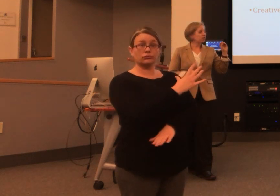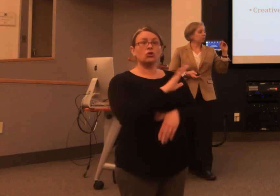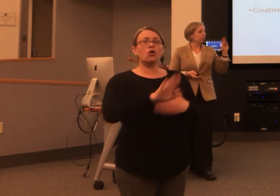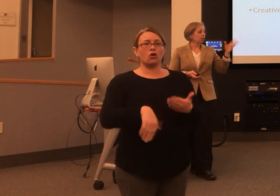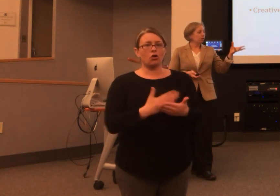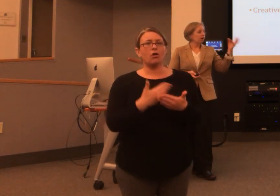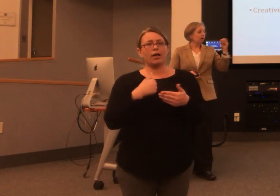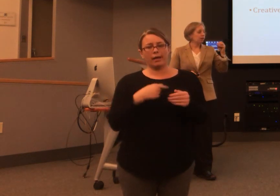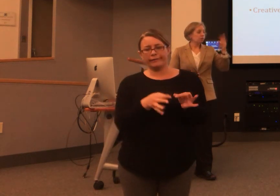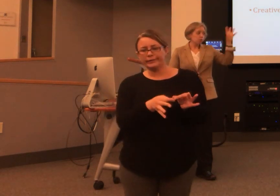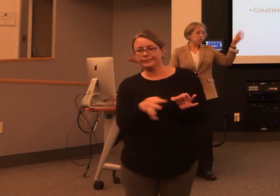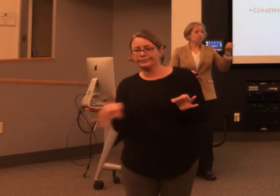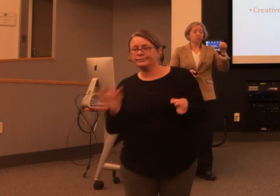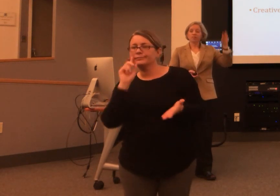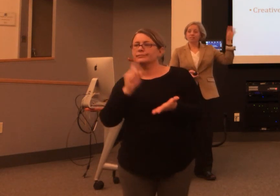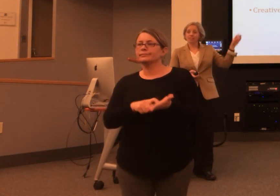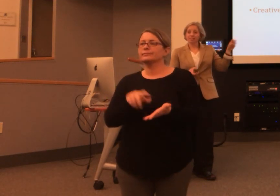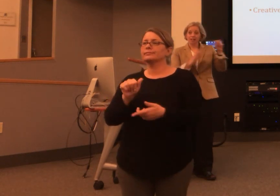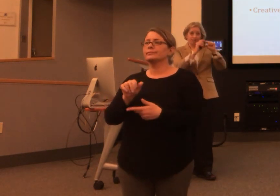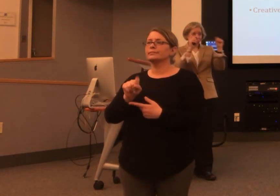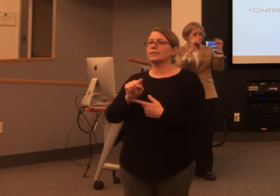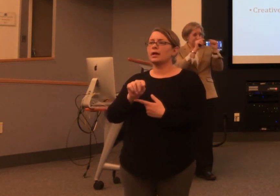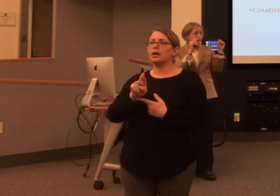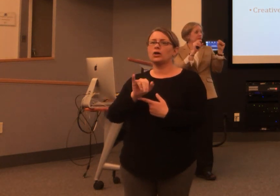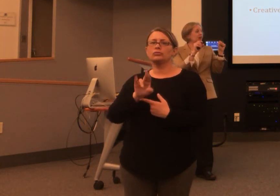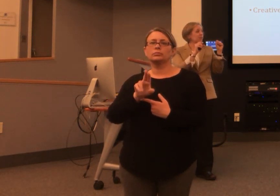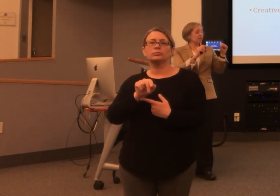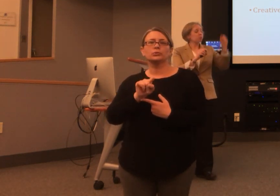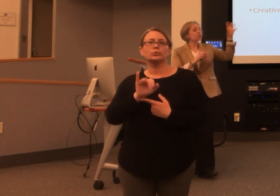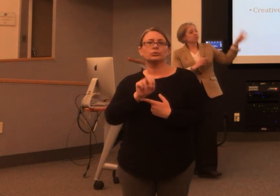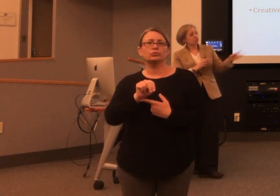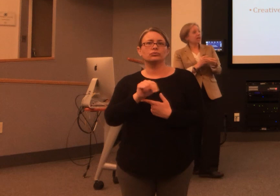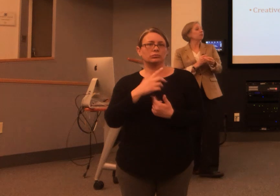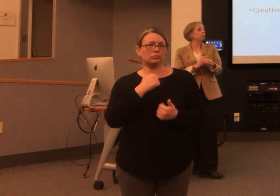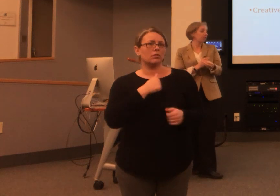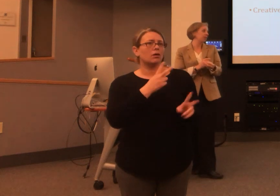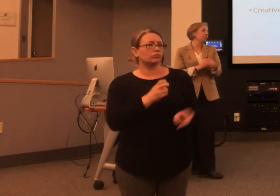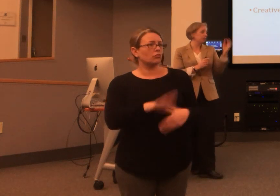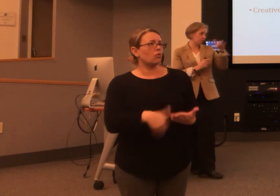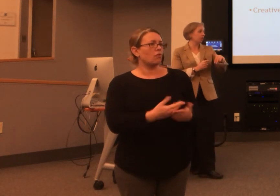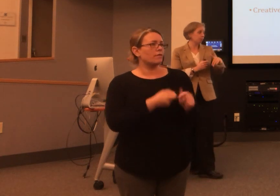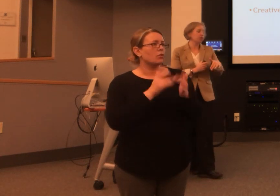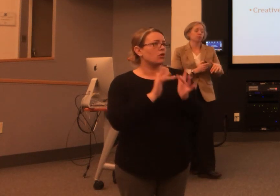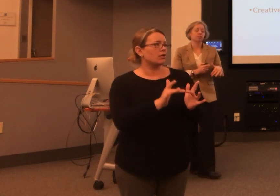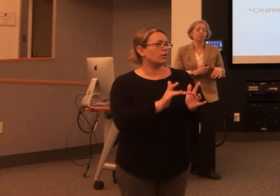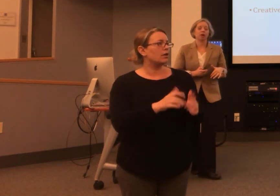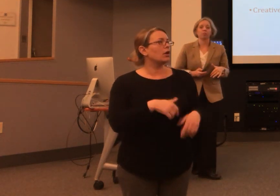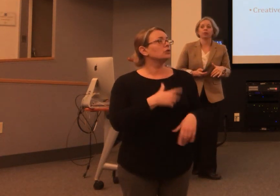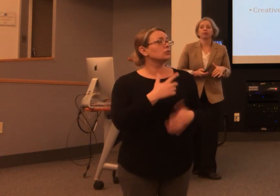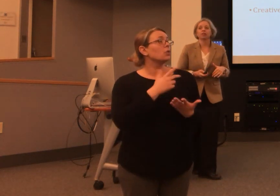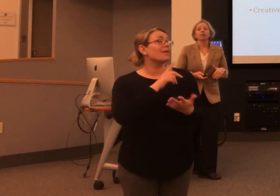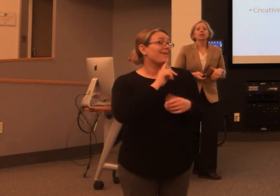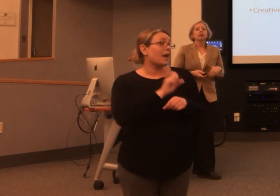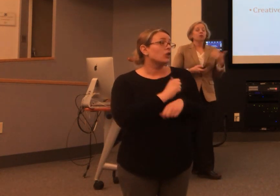And so, those Creative Commons attributions came with the images when I put them into the PowerPoint.